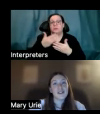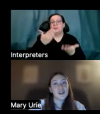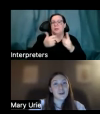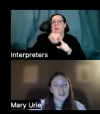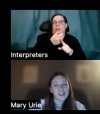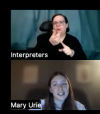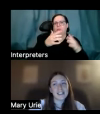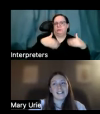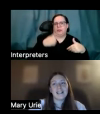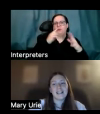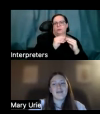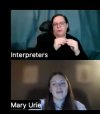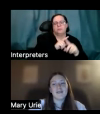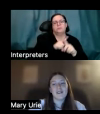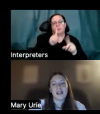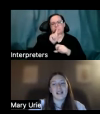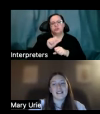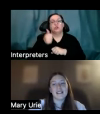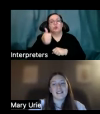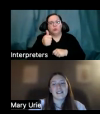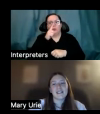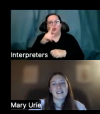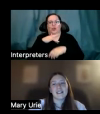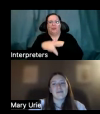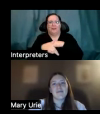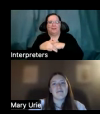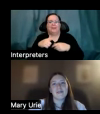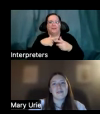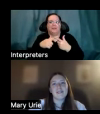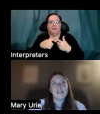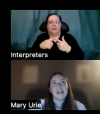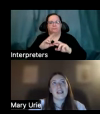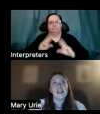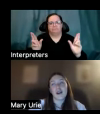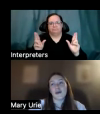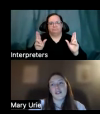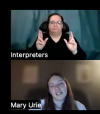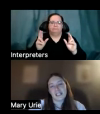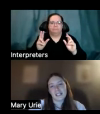sure you are early. So that and they know that you're taking